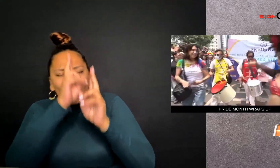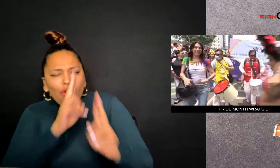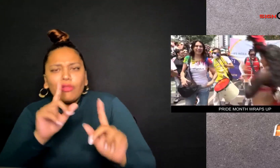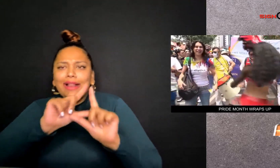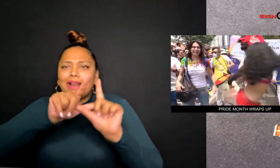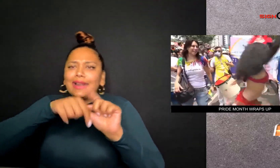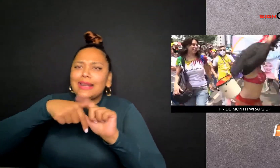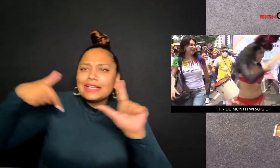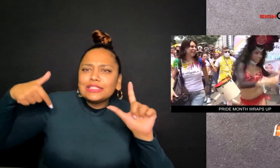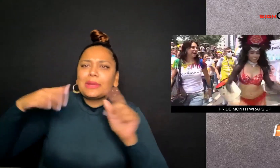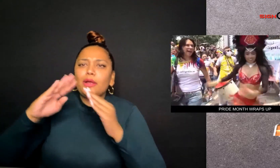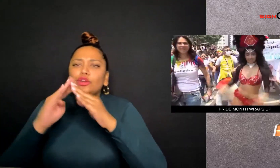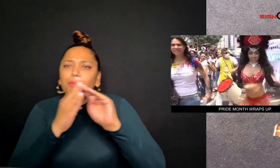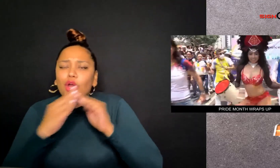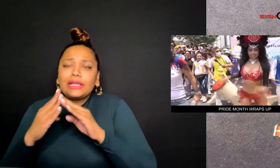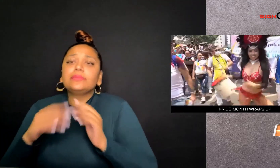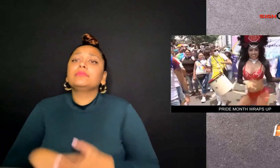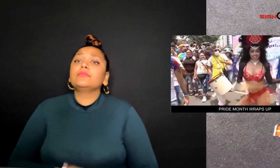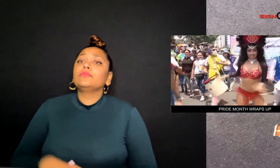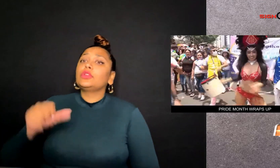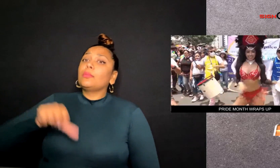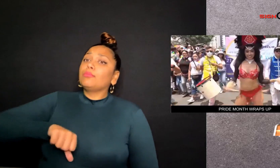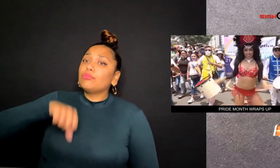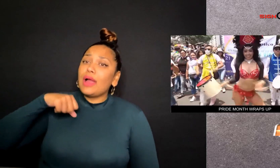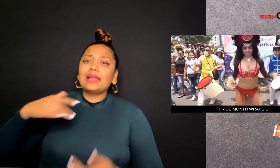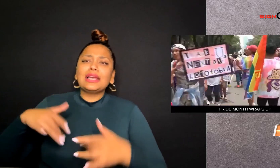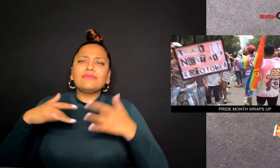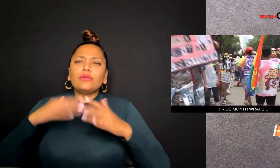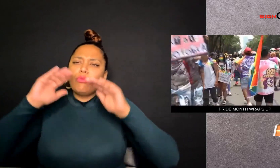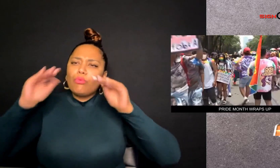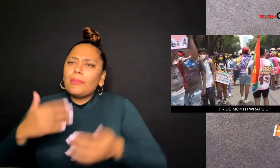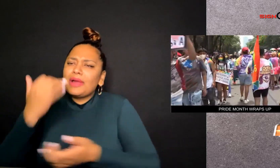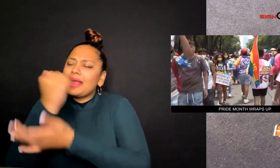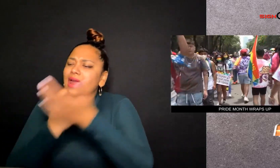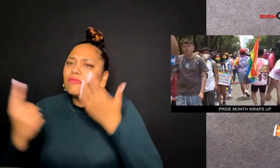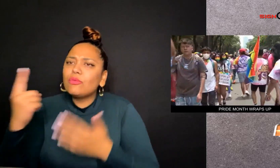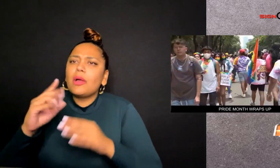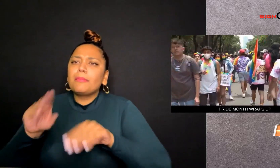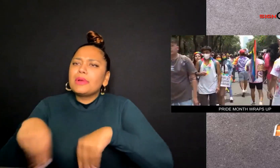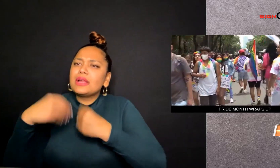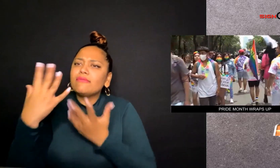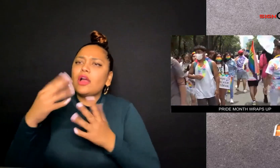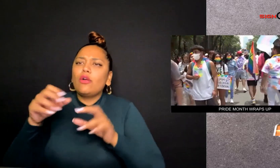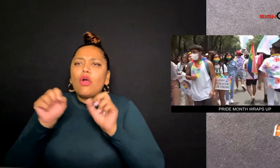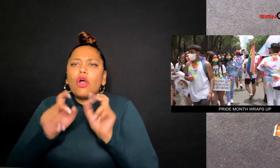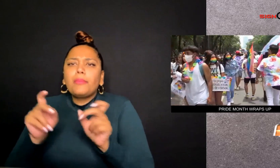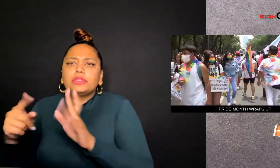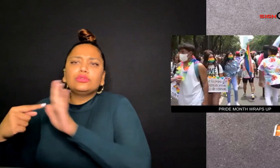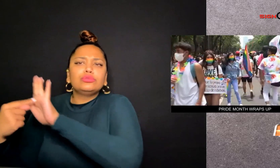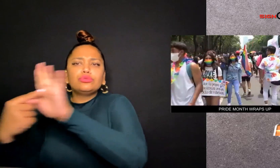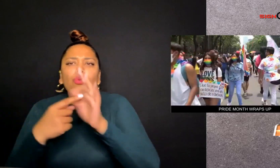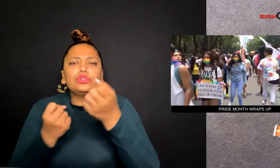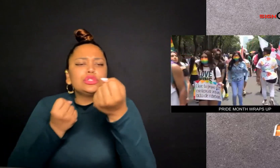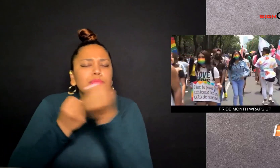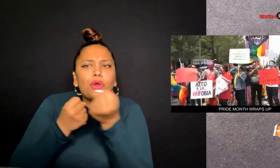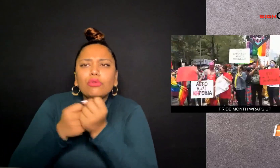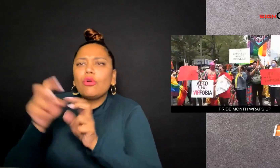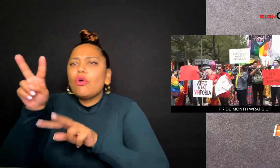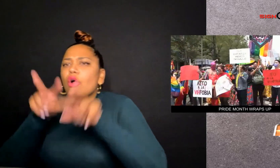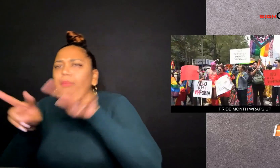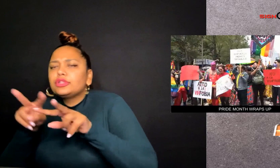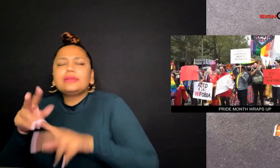honor of the LGBTQ community Pride events welcome everyone and provides an opportunity